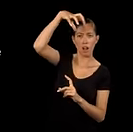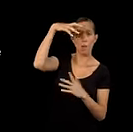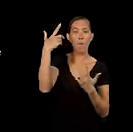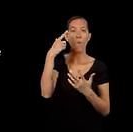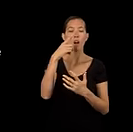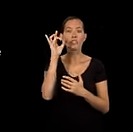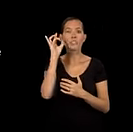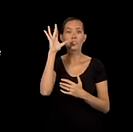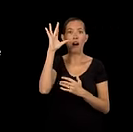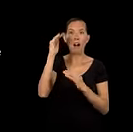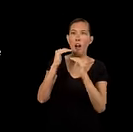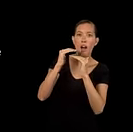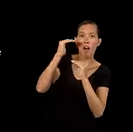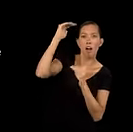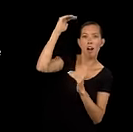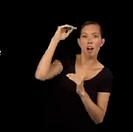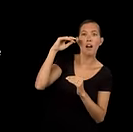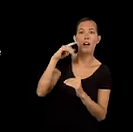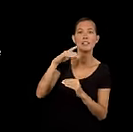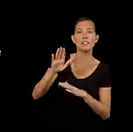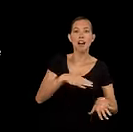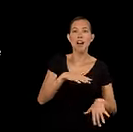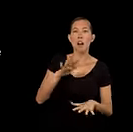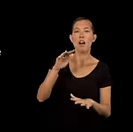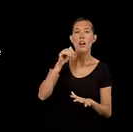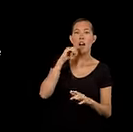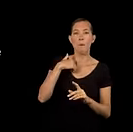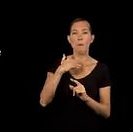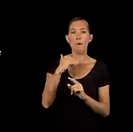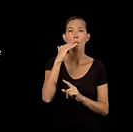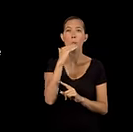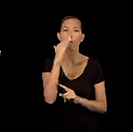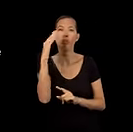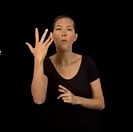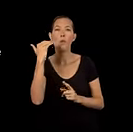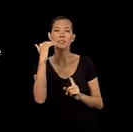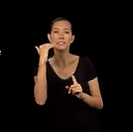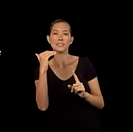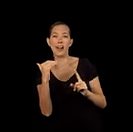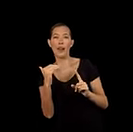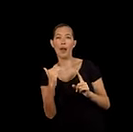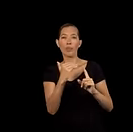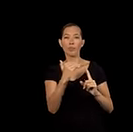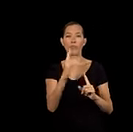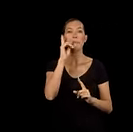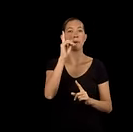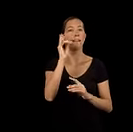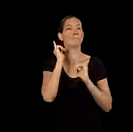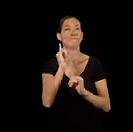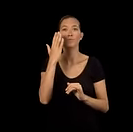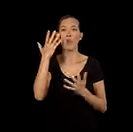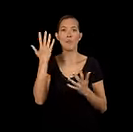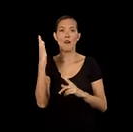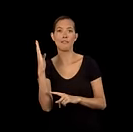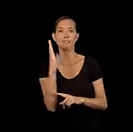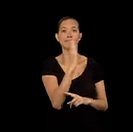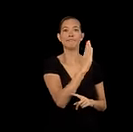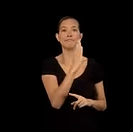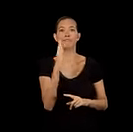By measuring the sun's height above the horizon at midday, or the height of a star at night... sailors could work out how far north or south they were.